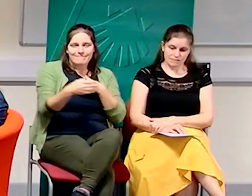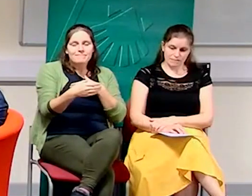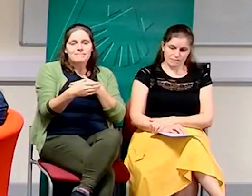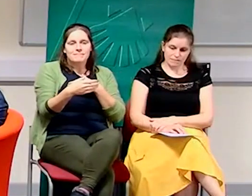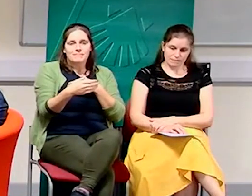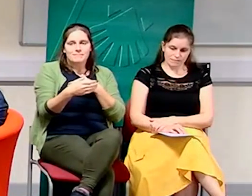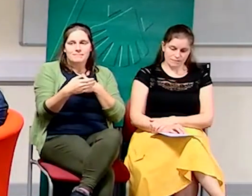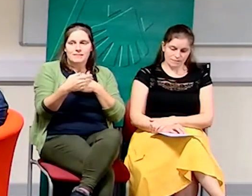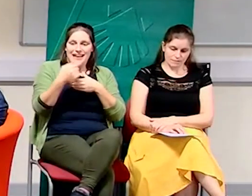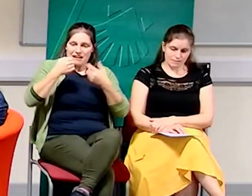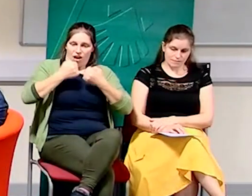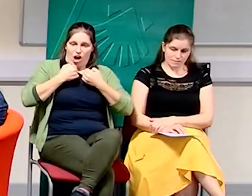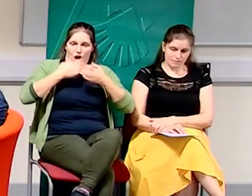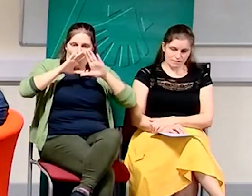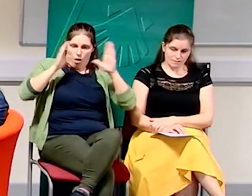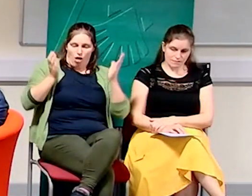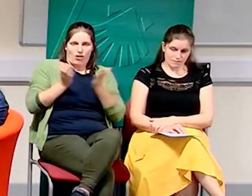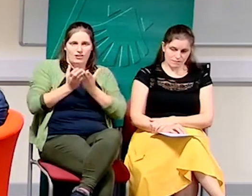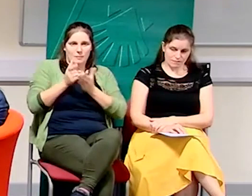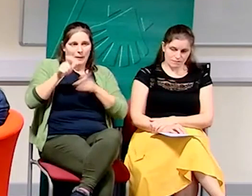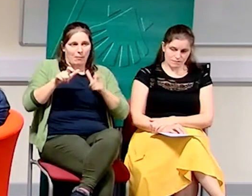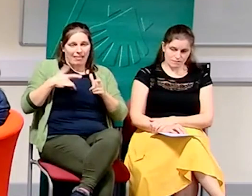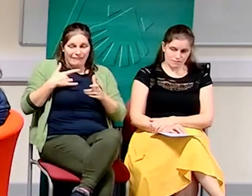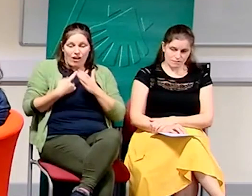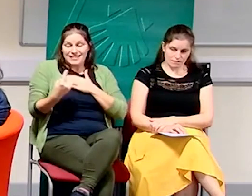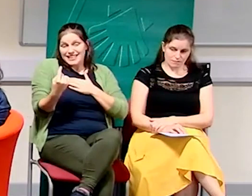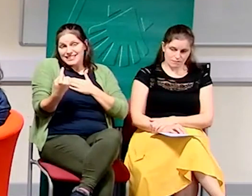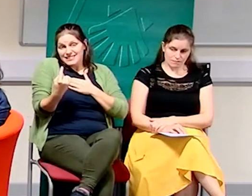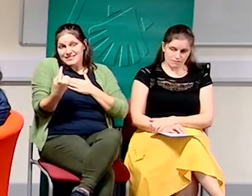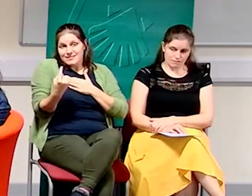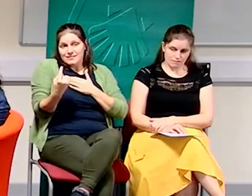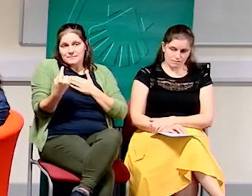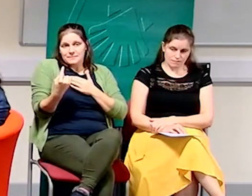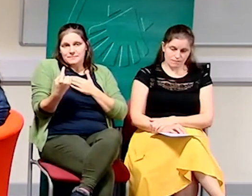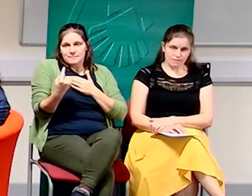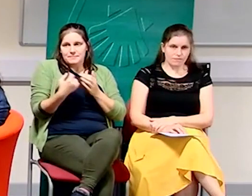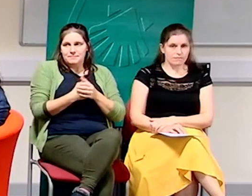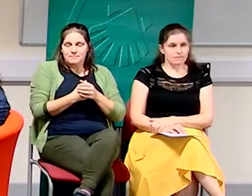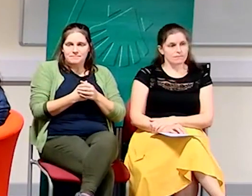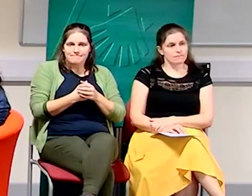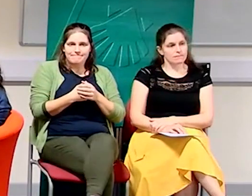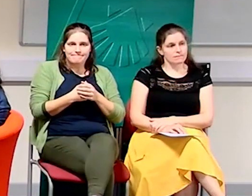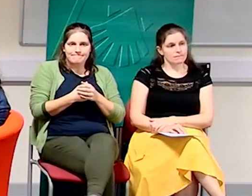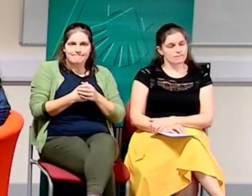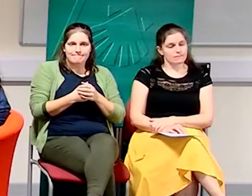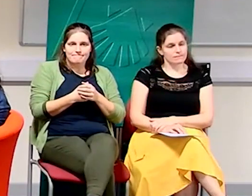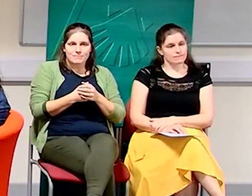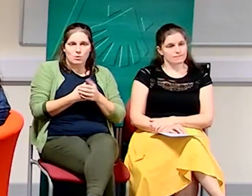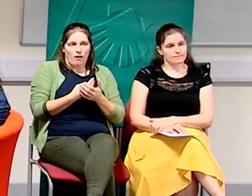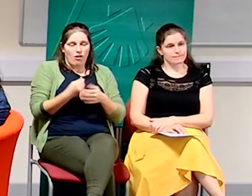live in isolation sometimes like is quite a nice you do feel alone um you can be in a crowd room of